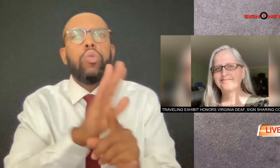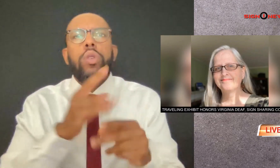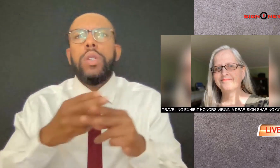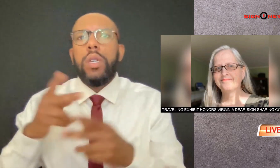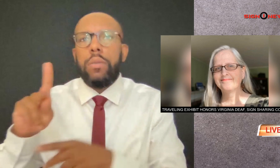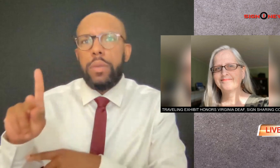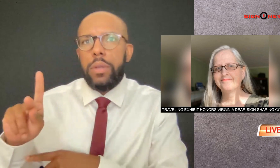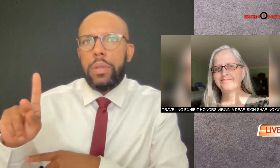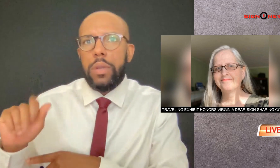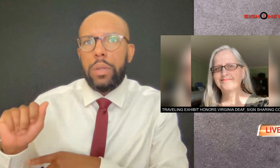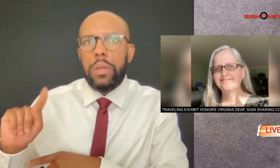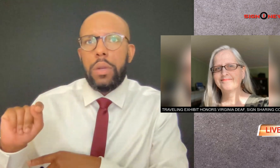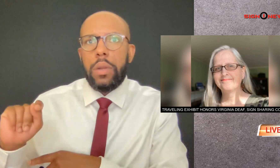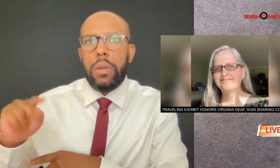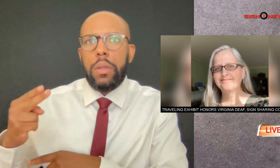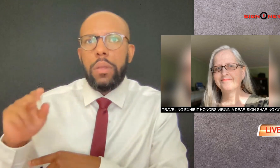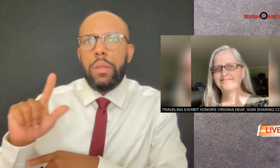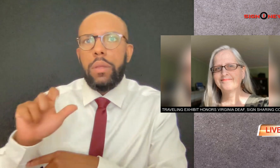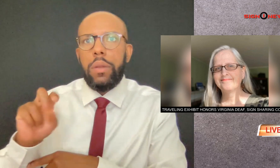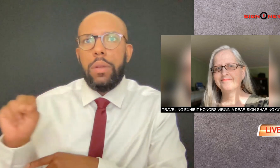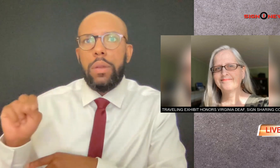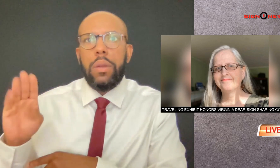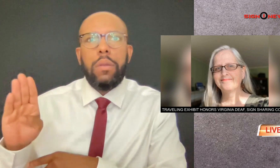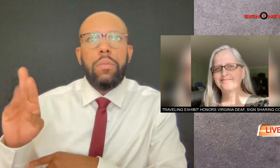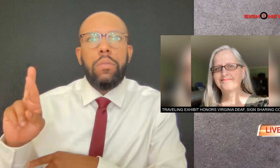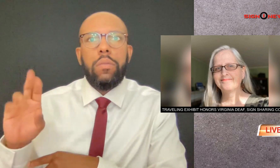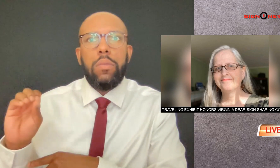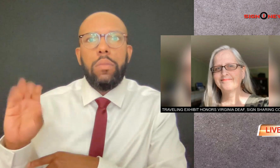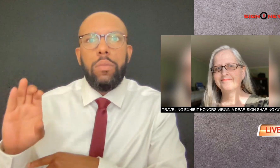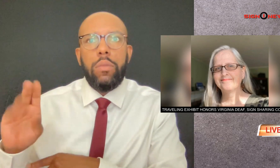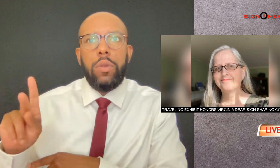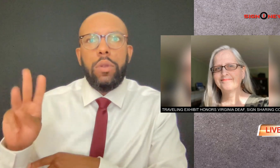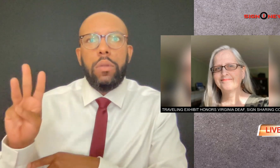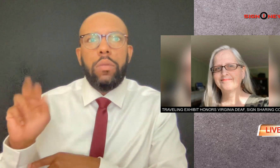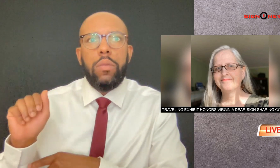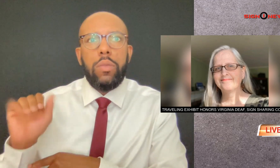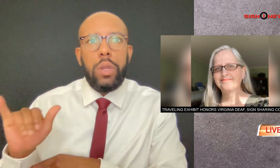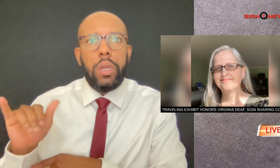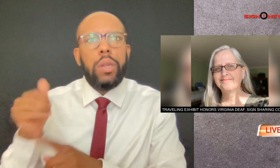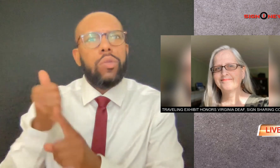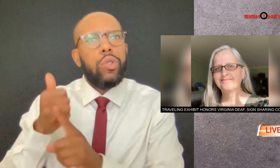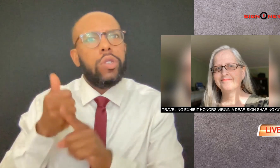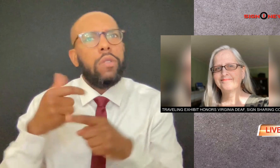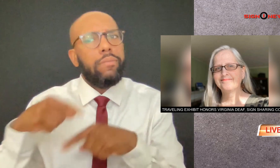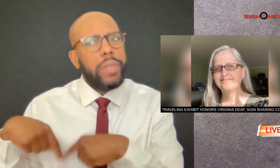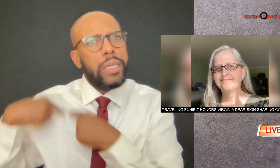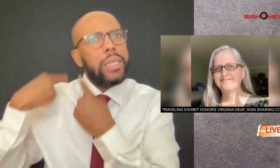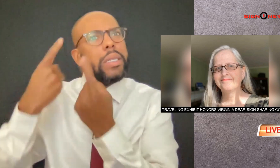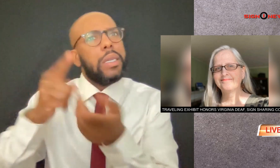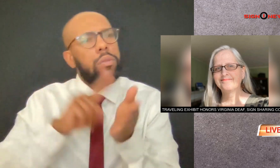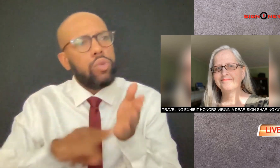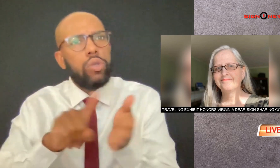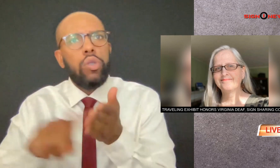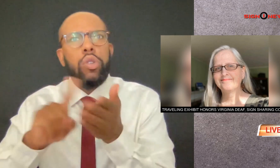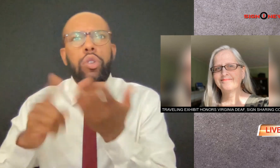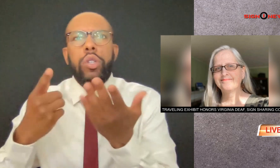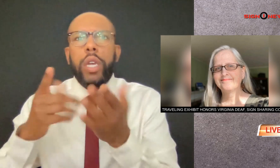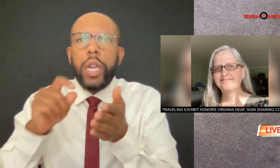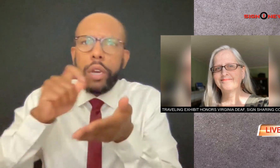for years deaf historian and researcher Kathleen Brockway has researched and written about